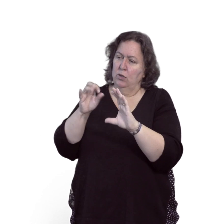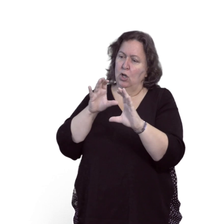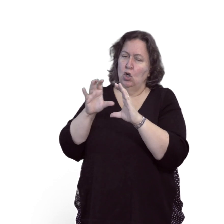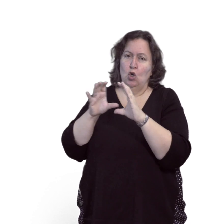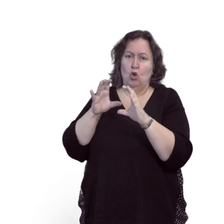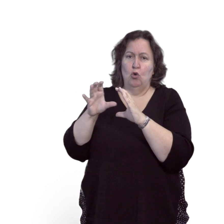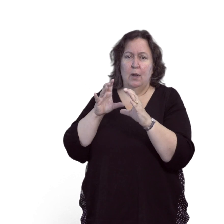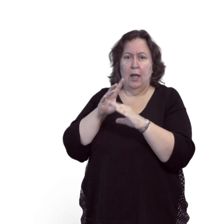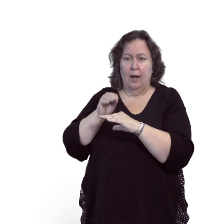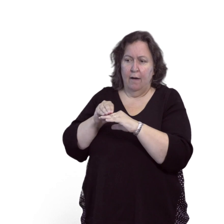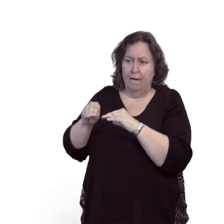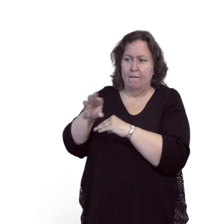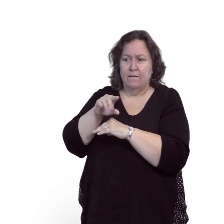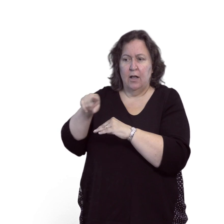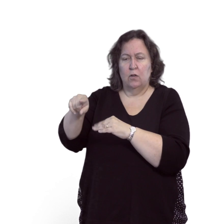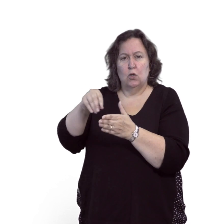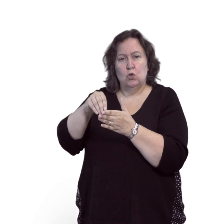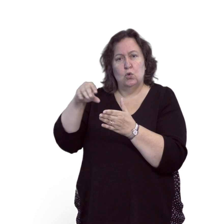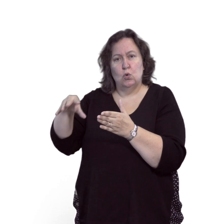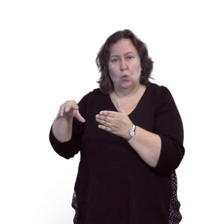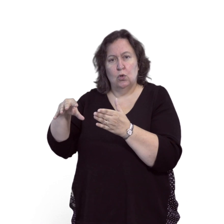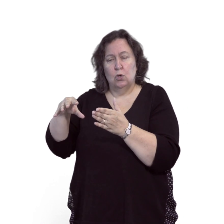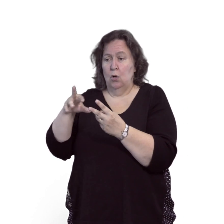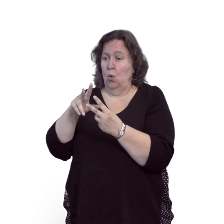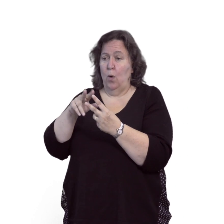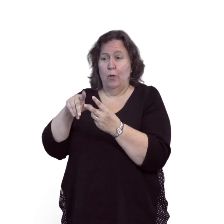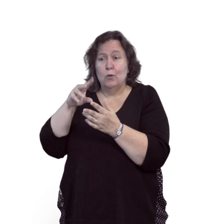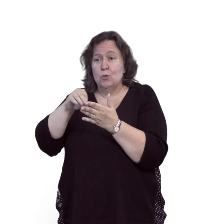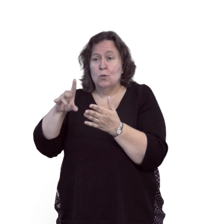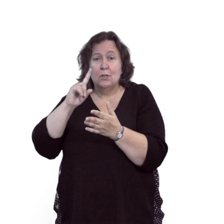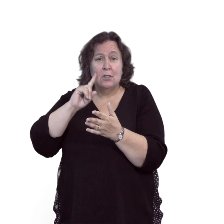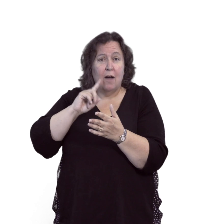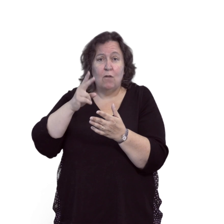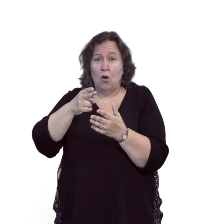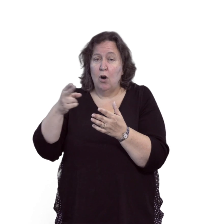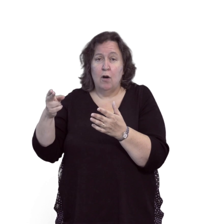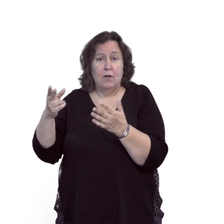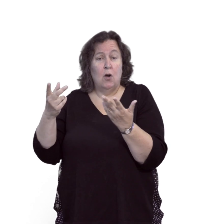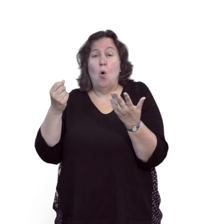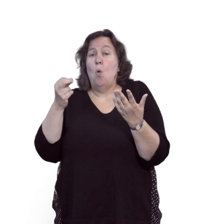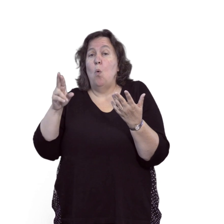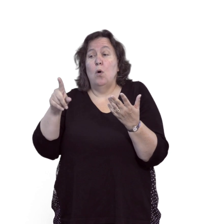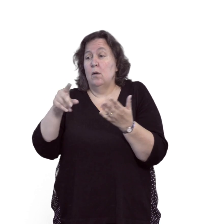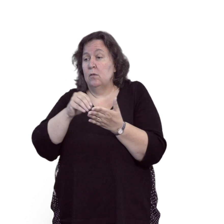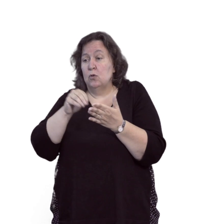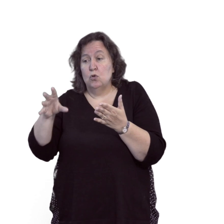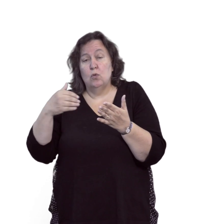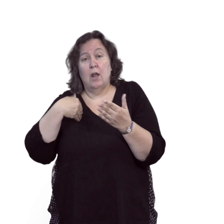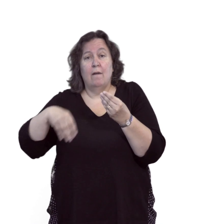whether the student is deaf or hard of hearing, or if the student also has disabilities.